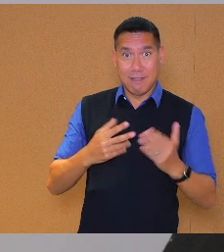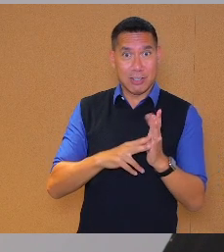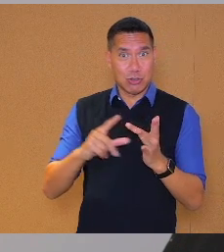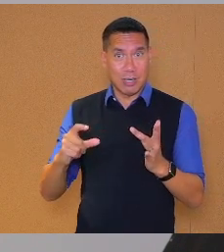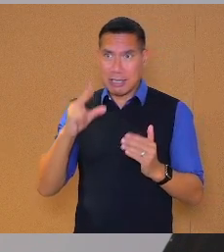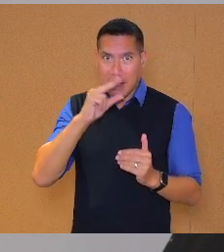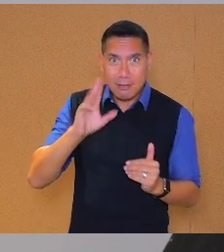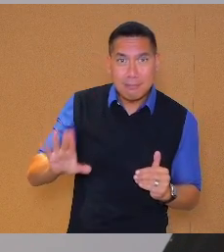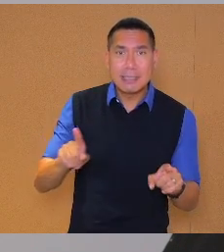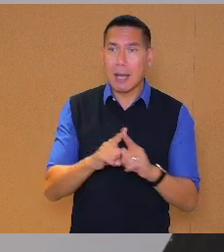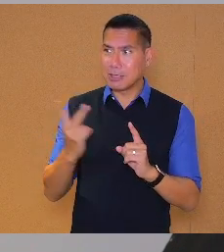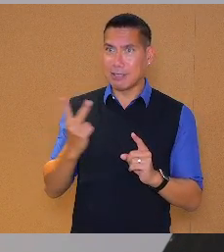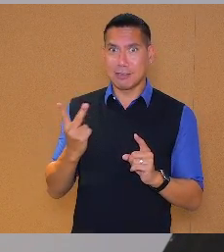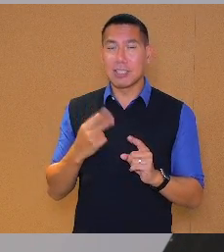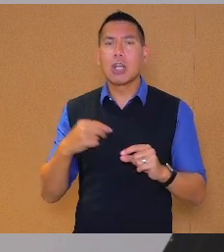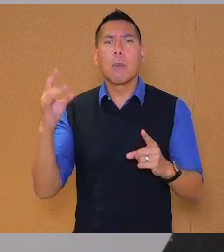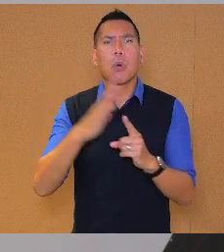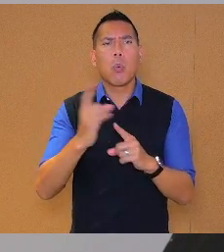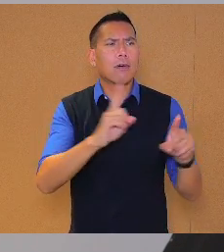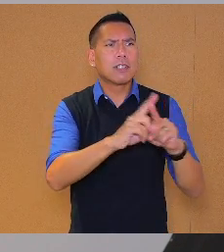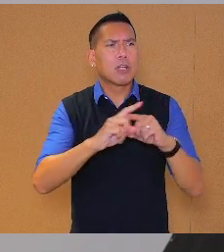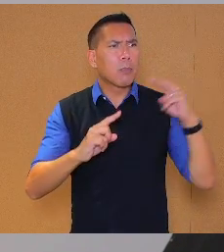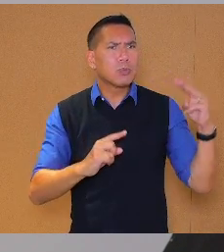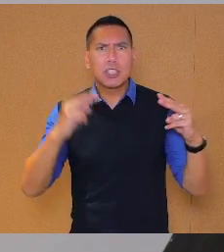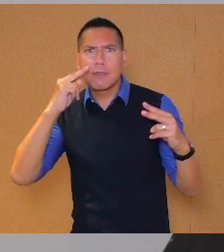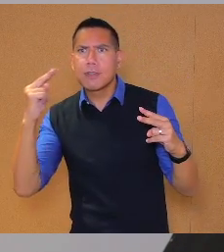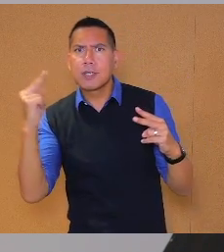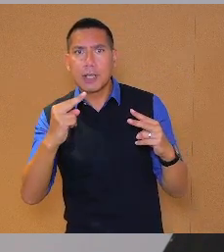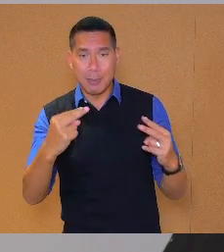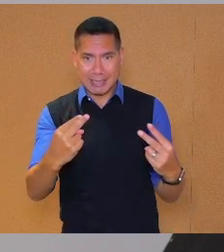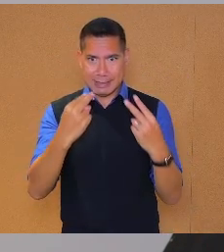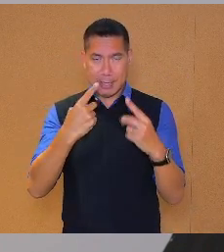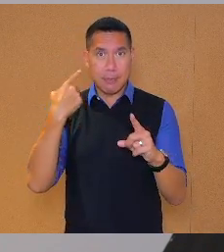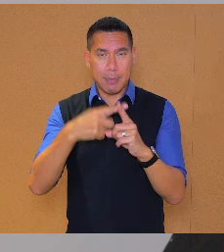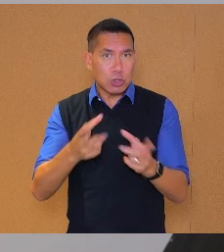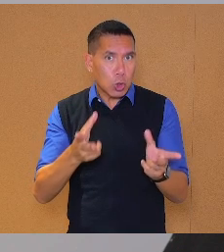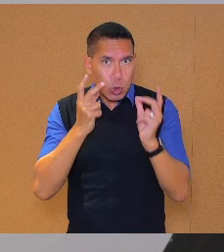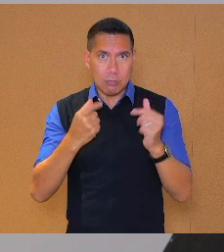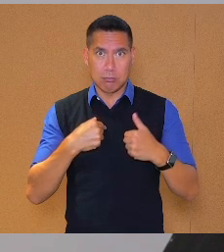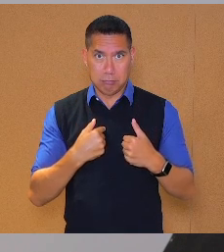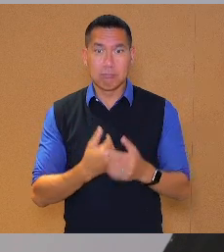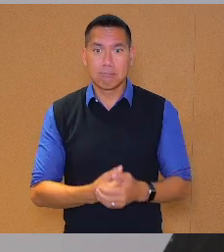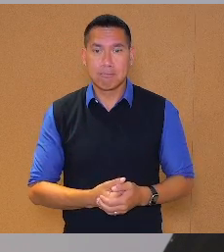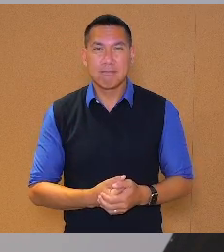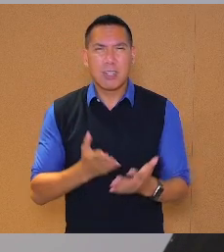include a range of perspectives and be seen as well is heard. Throughout the event today, each award will be introduced